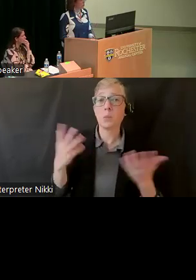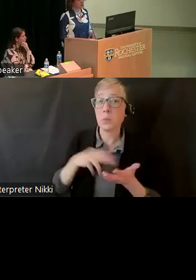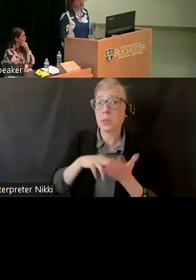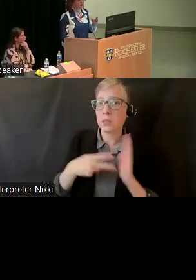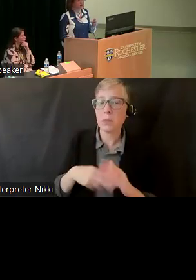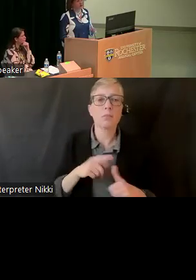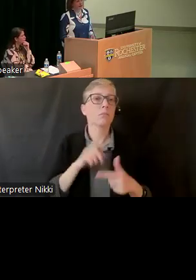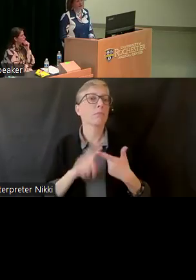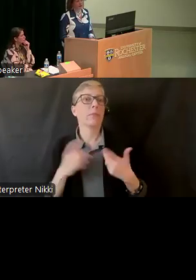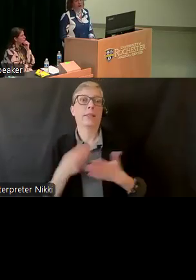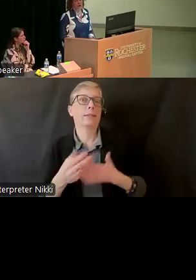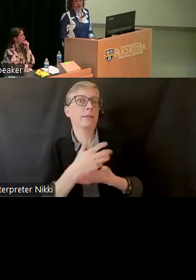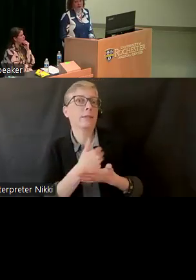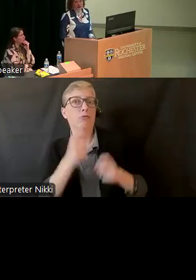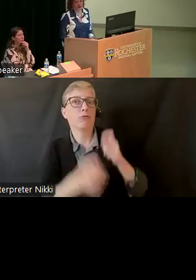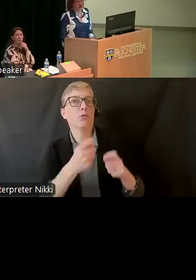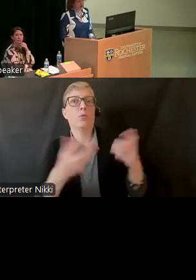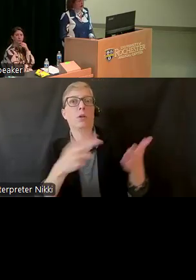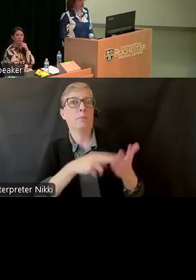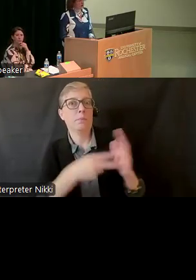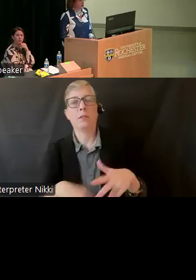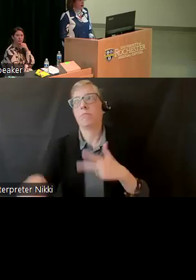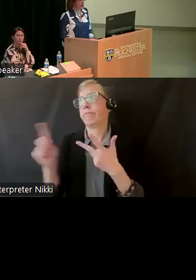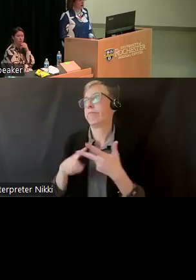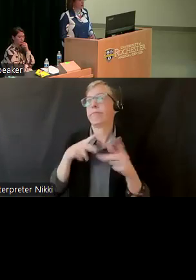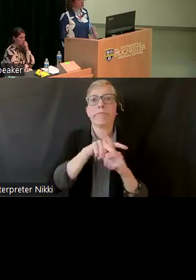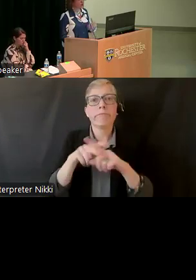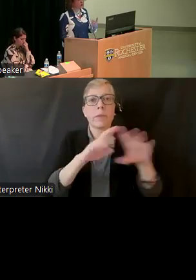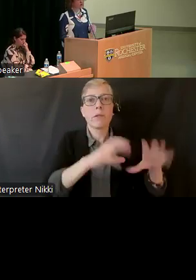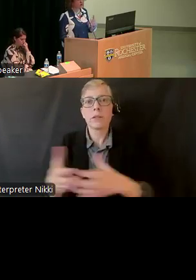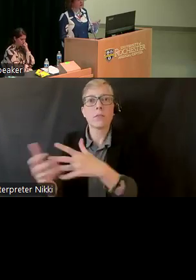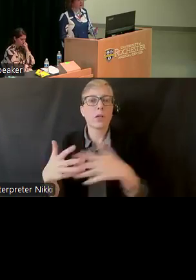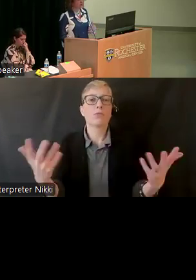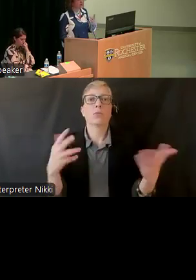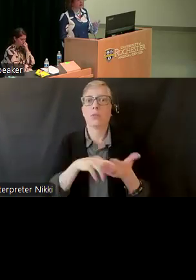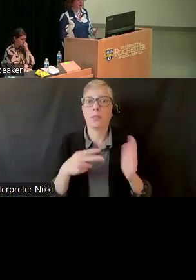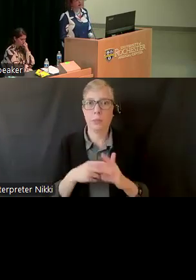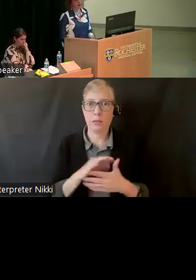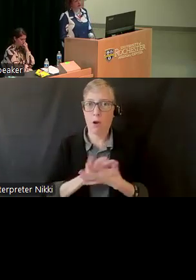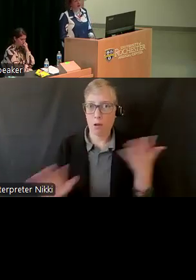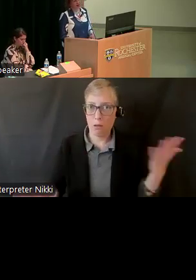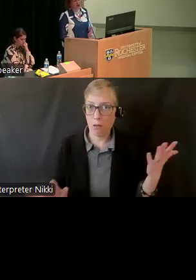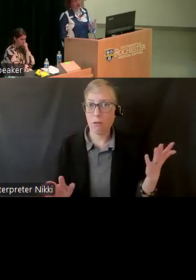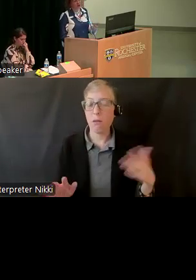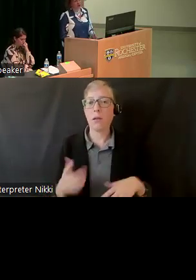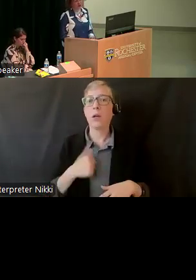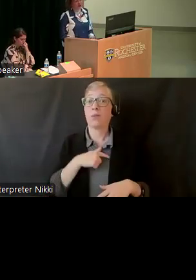um the classifications all of that um to work through it together because again you know we